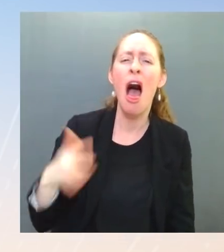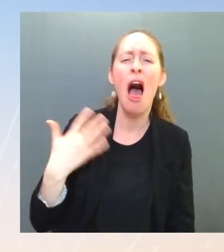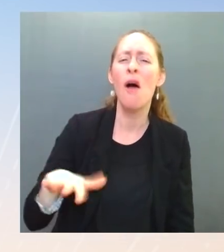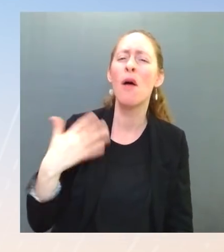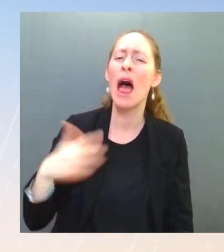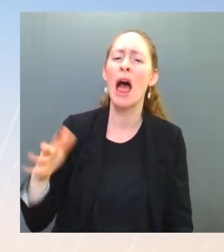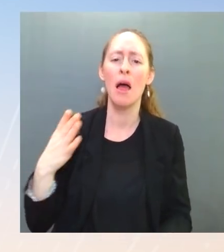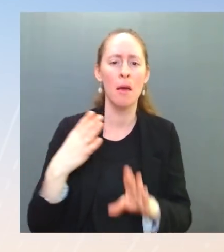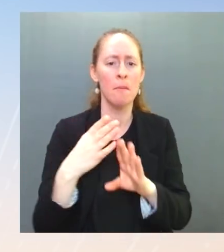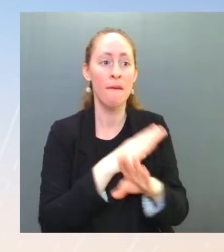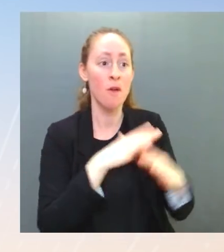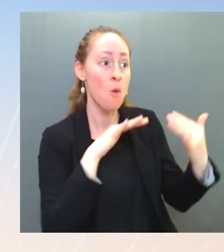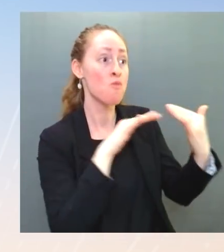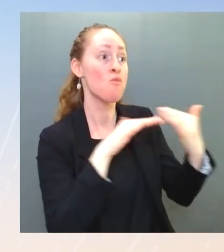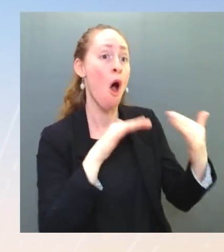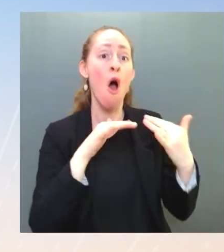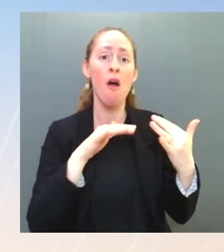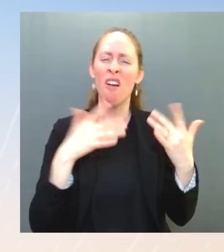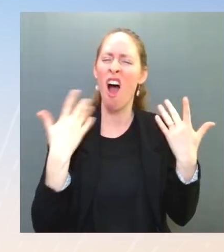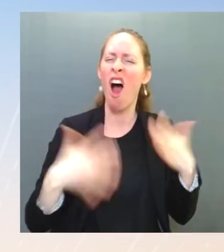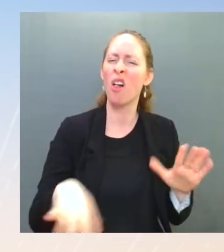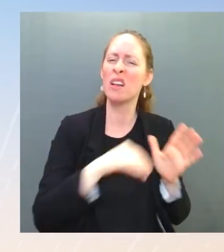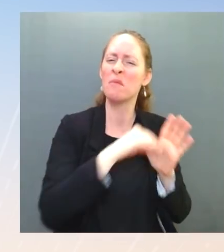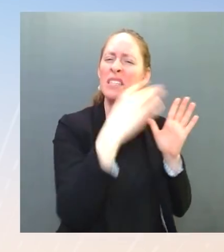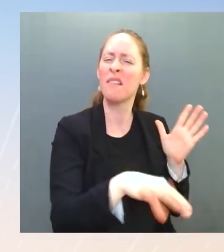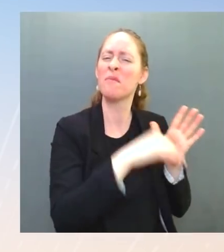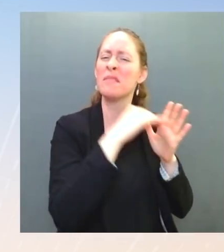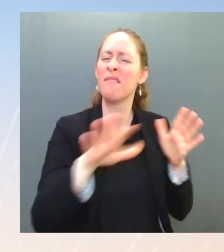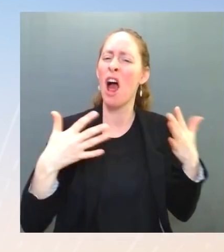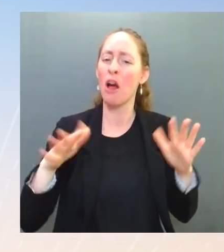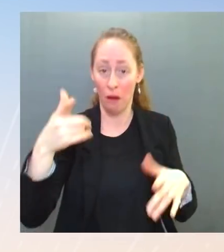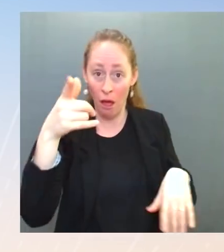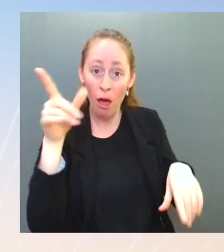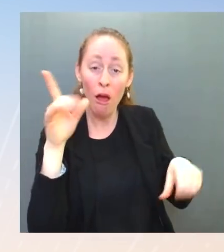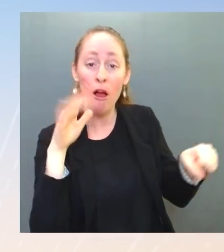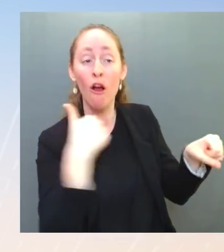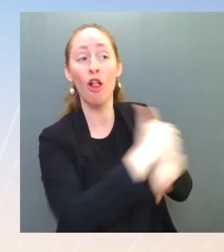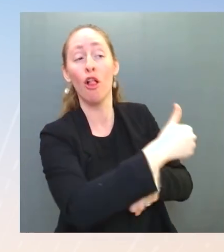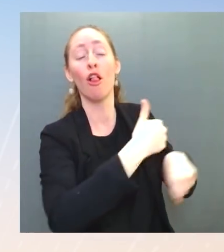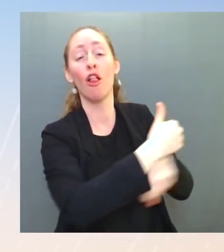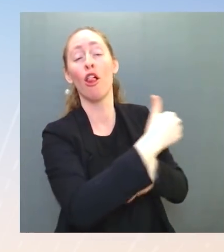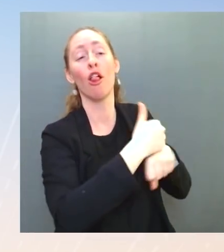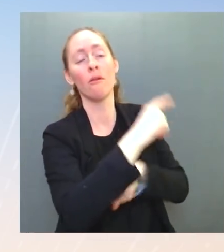and it can't all be blamed on Vladimir Putin. Ms. Psaki: We talked about inflation long before there was an invasion,